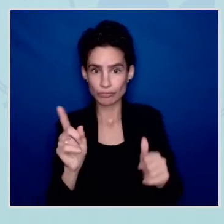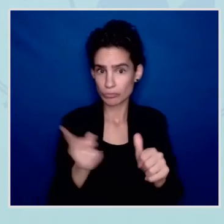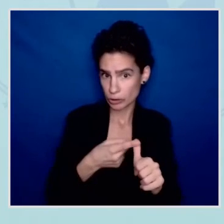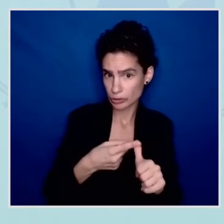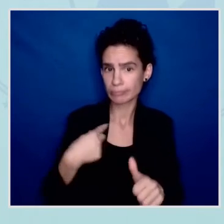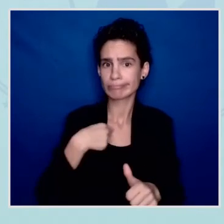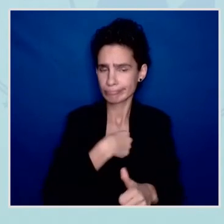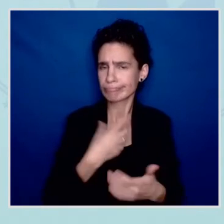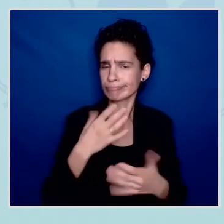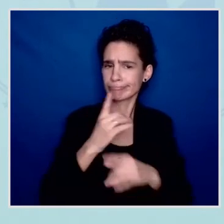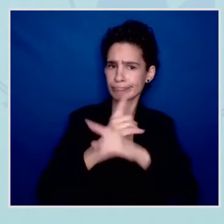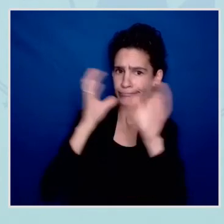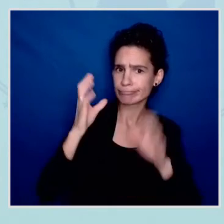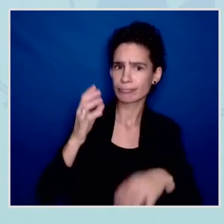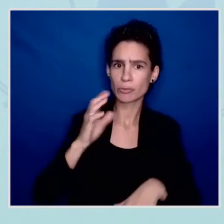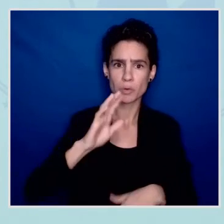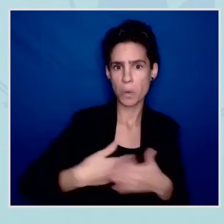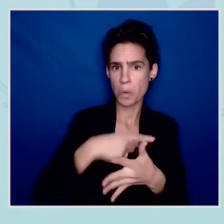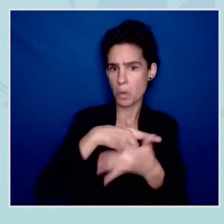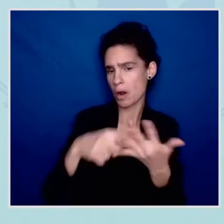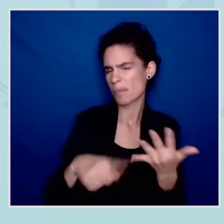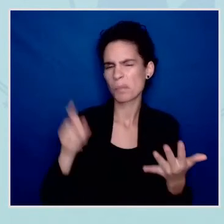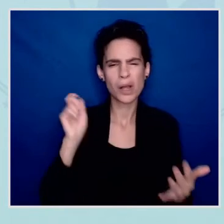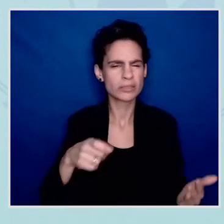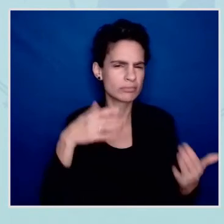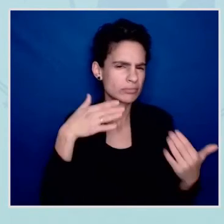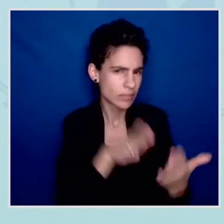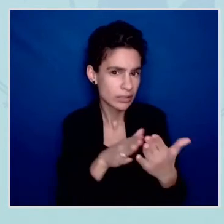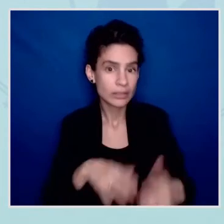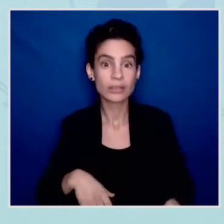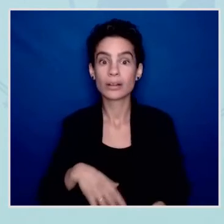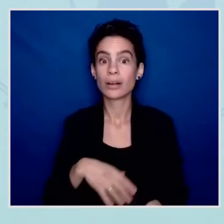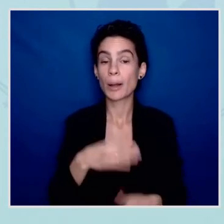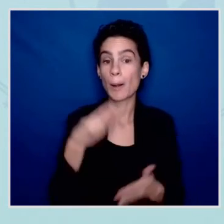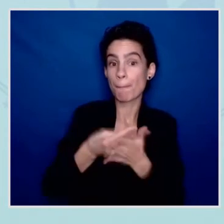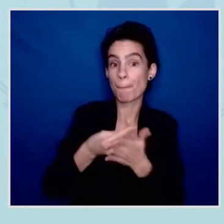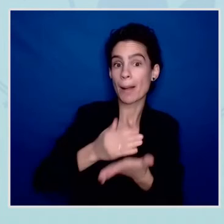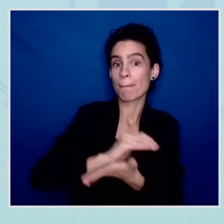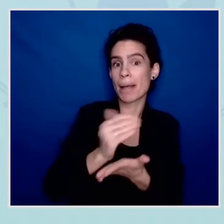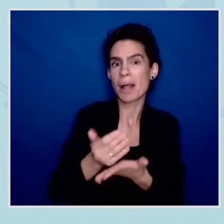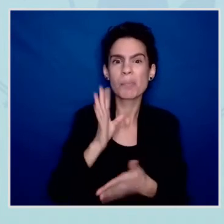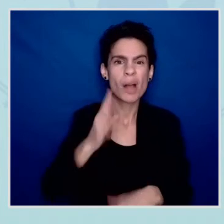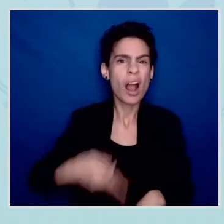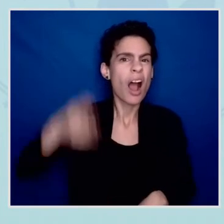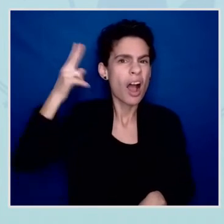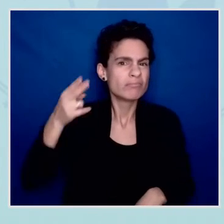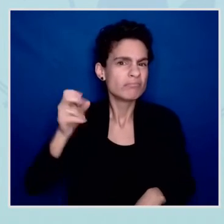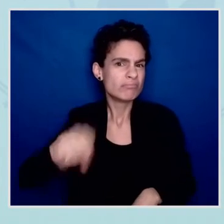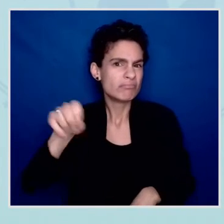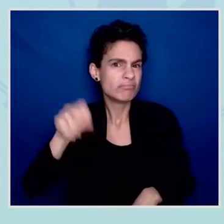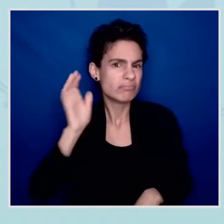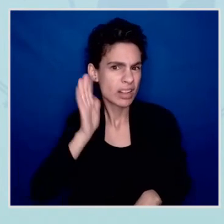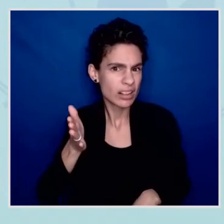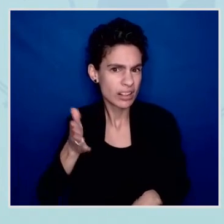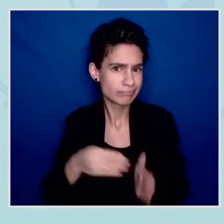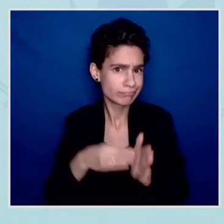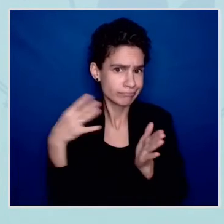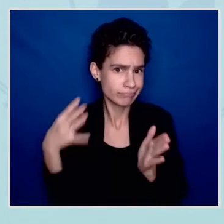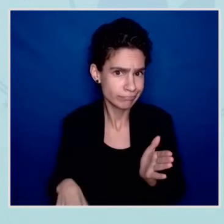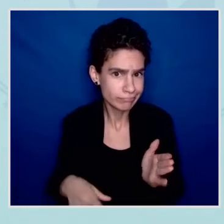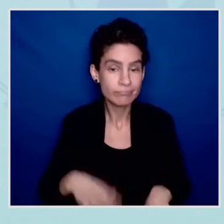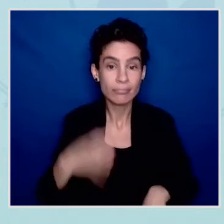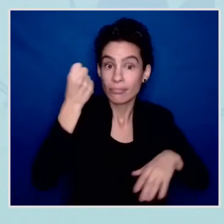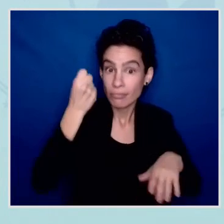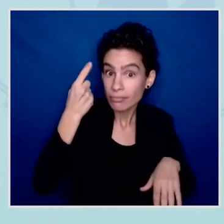FORBEARANCE, A WHOLE RANGE OF